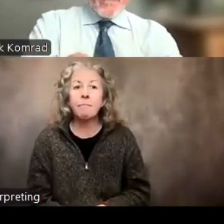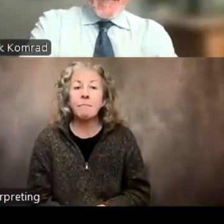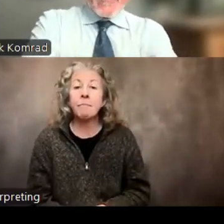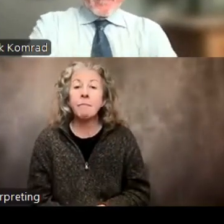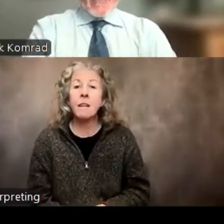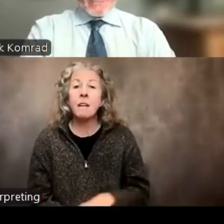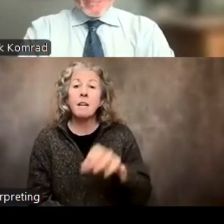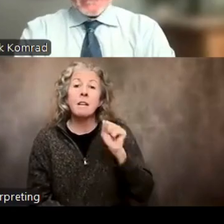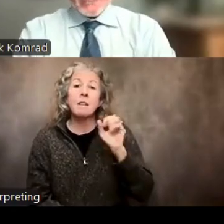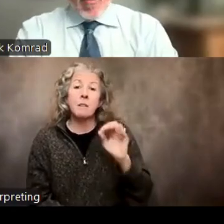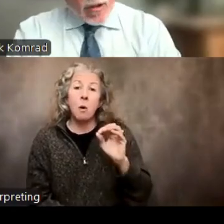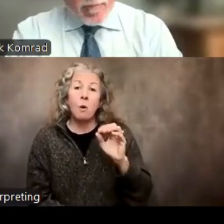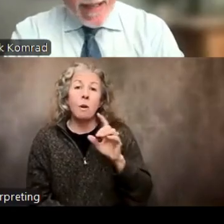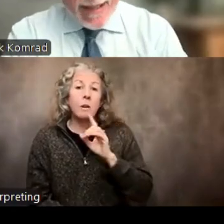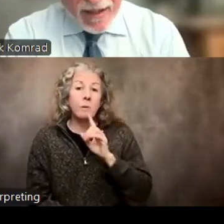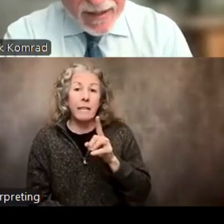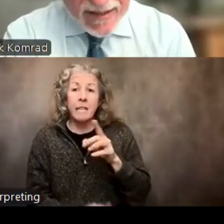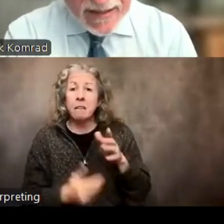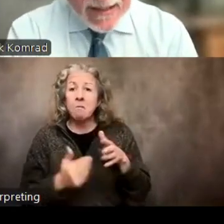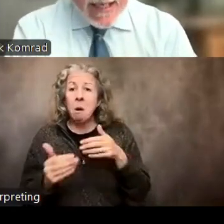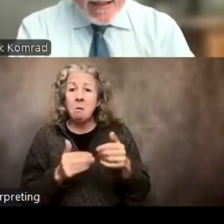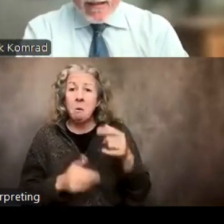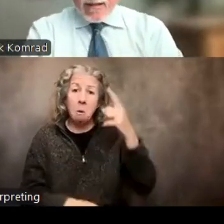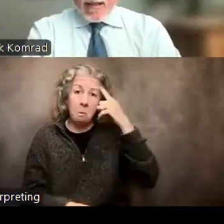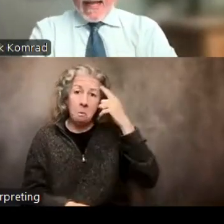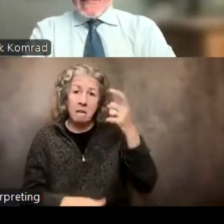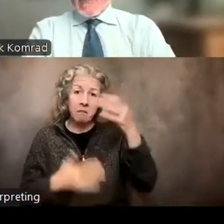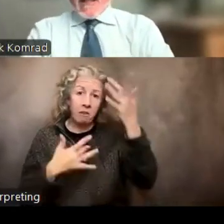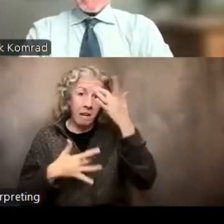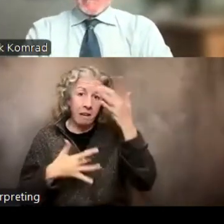fact of the matter is, although mental illness is not explicitly